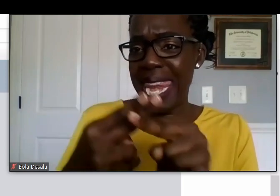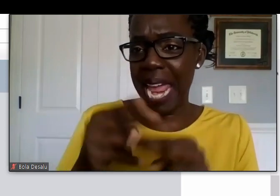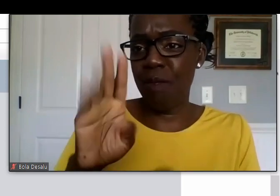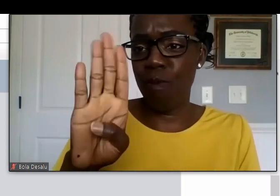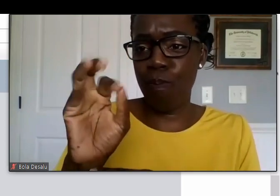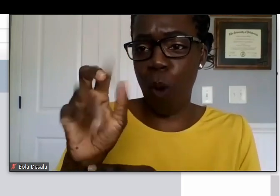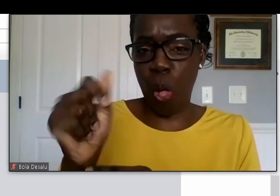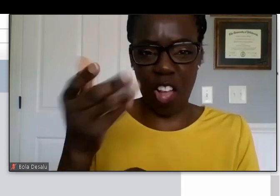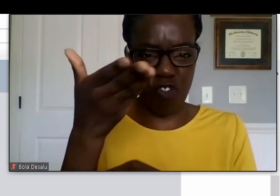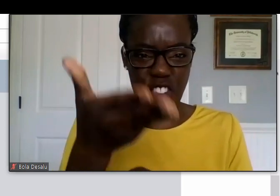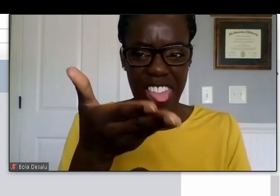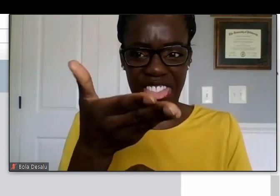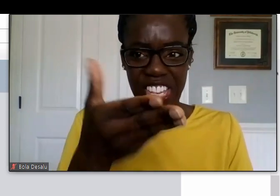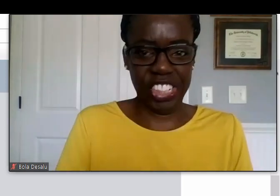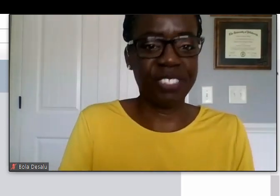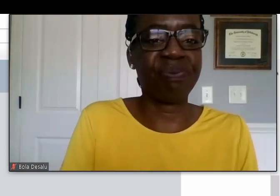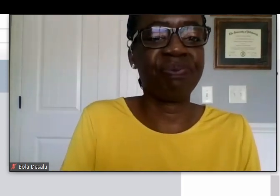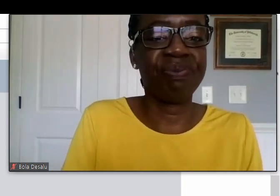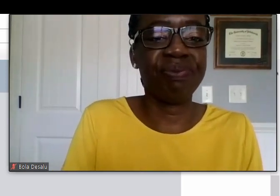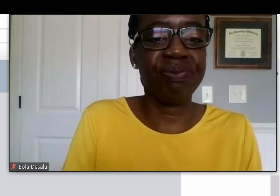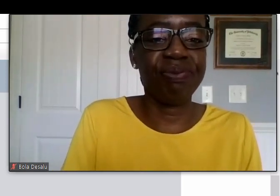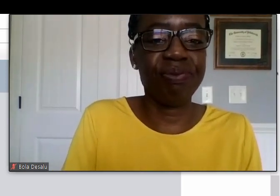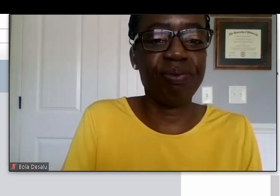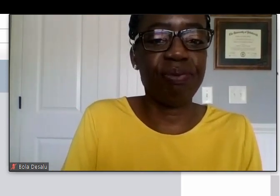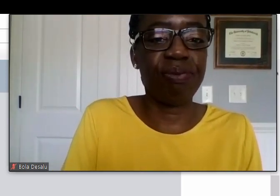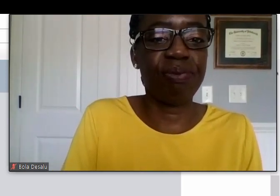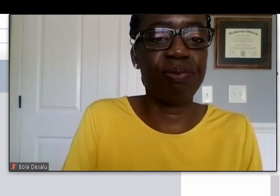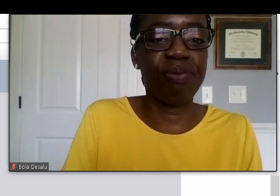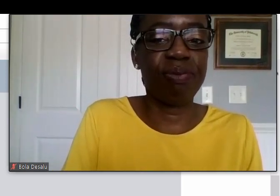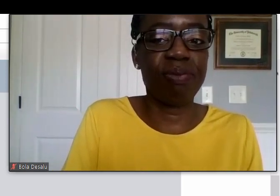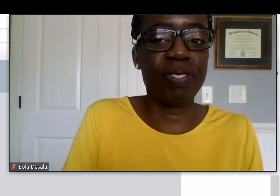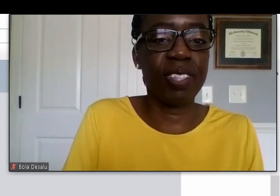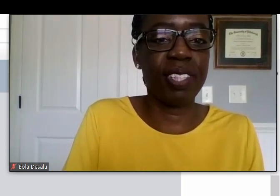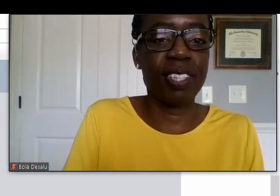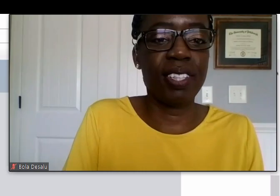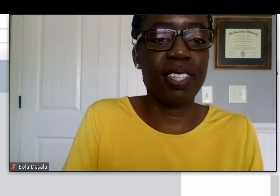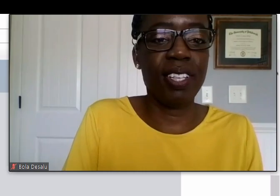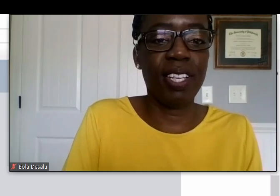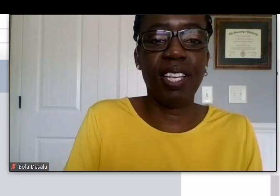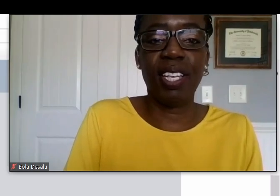and so I have Bola here. And then I'll click continue